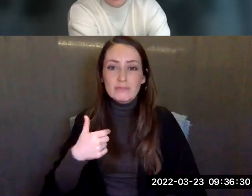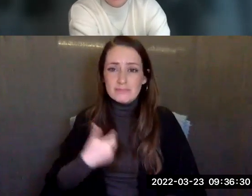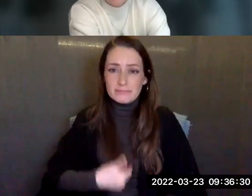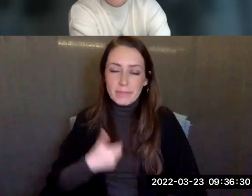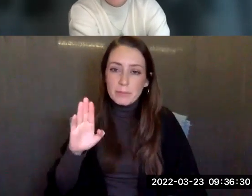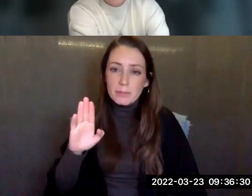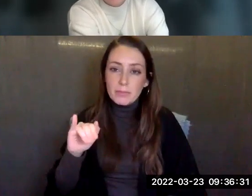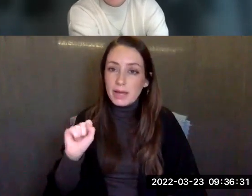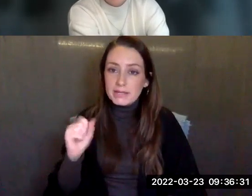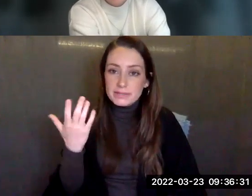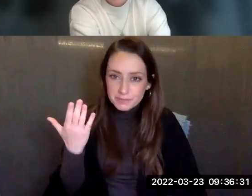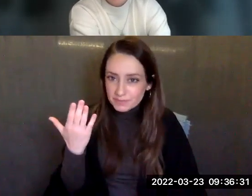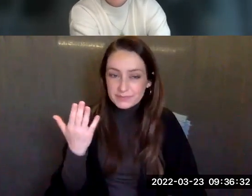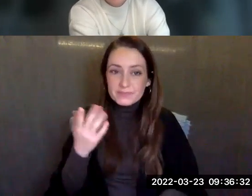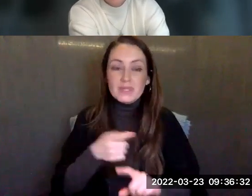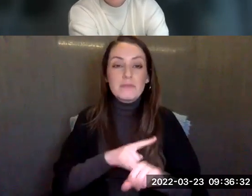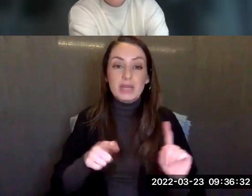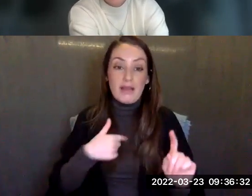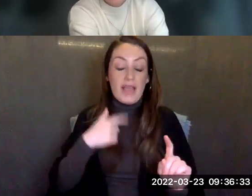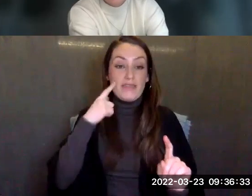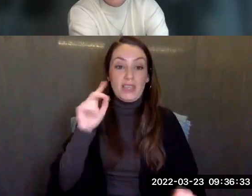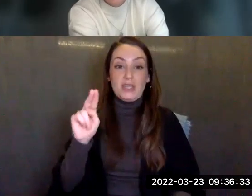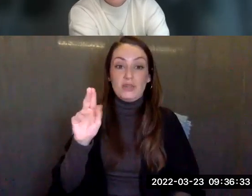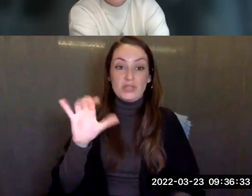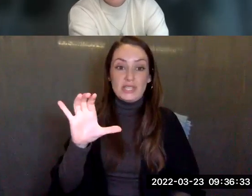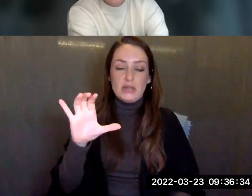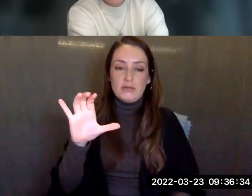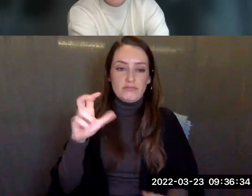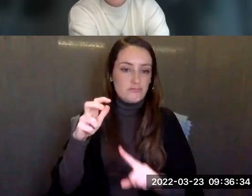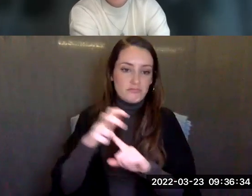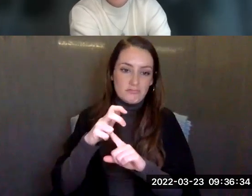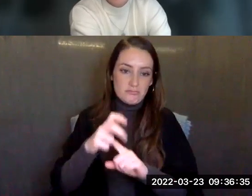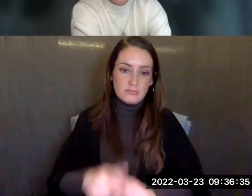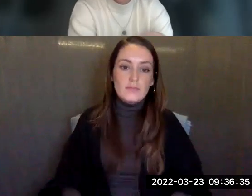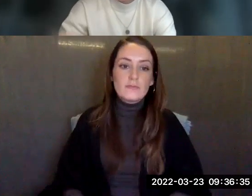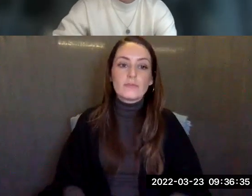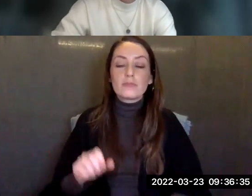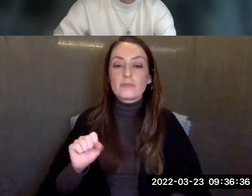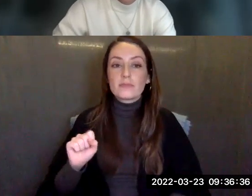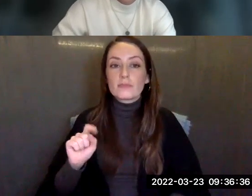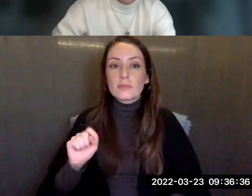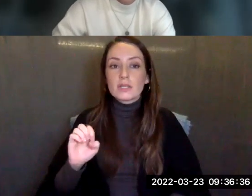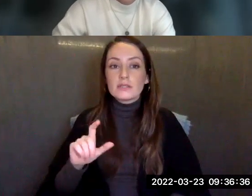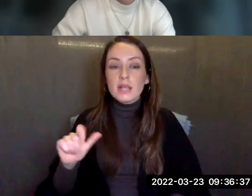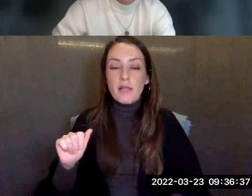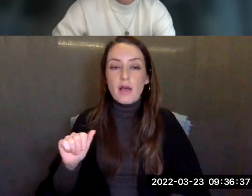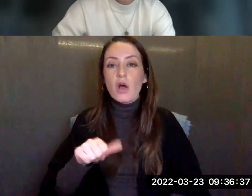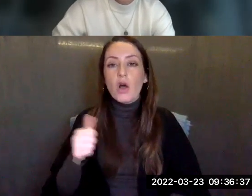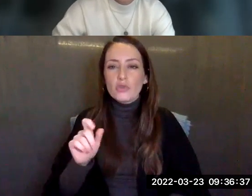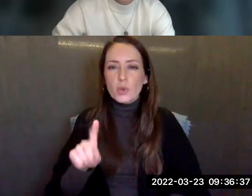But that I think New York City is Douglas. Okay. So another question, Dominica Bryce put in the chat.